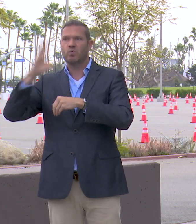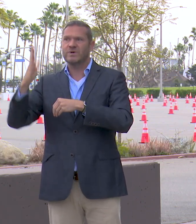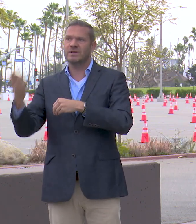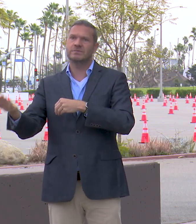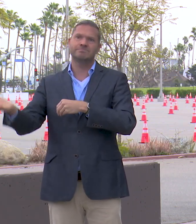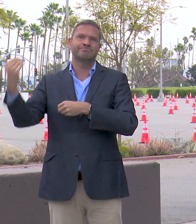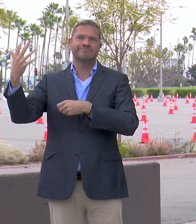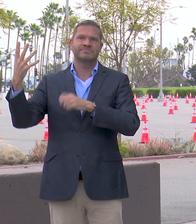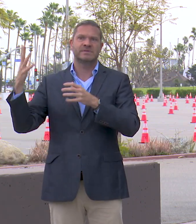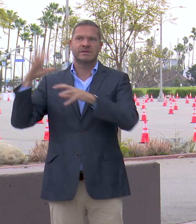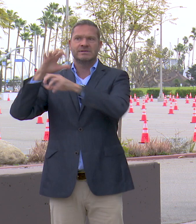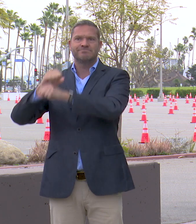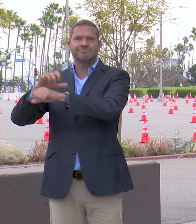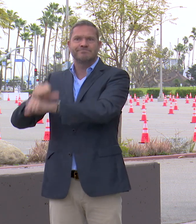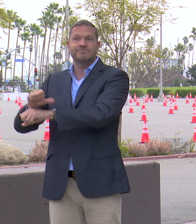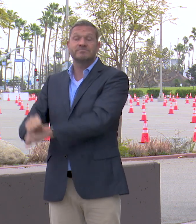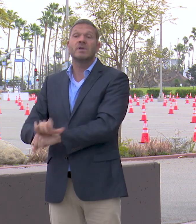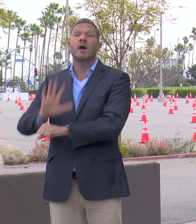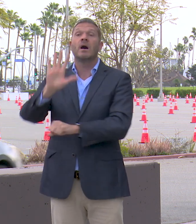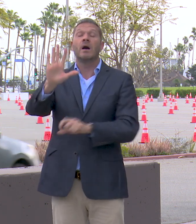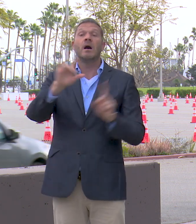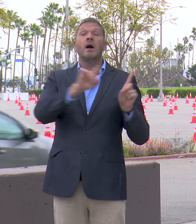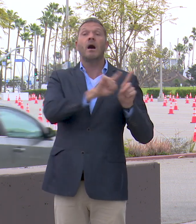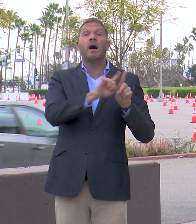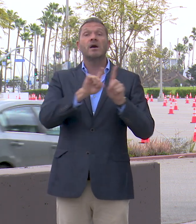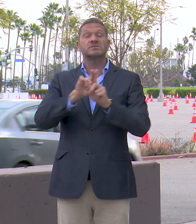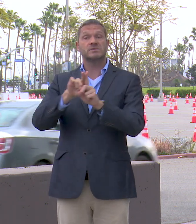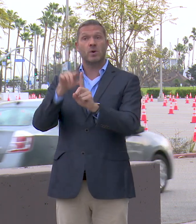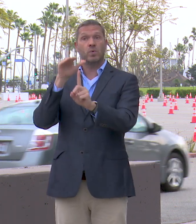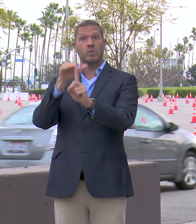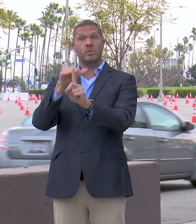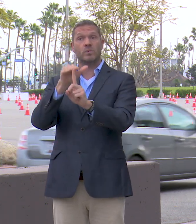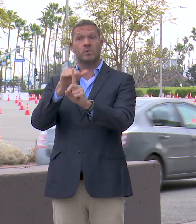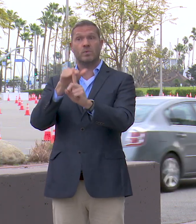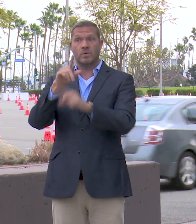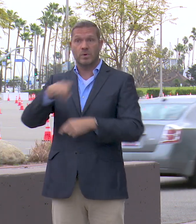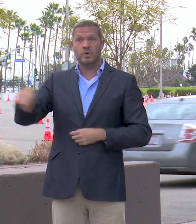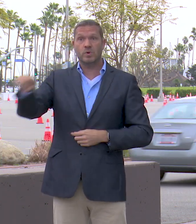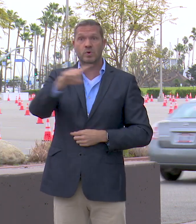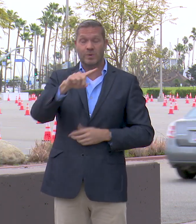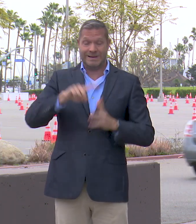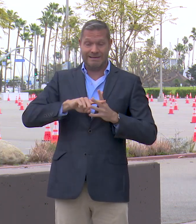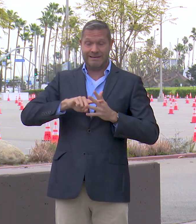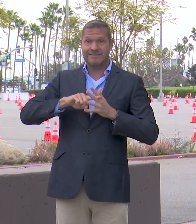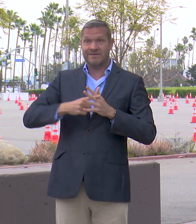And I also want to remind folks that we are excited that beginning next week, we begin